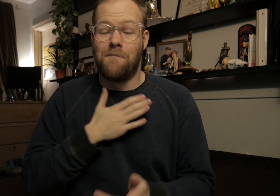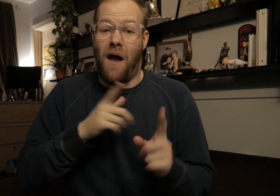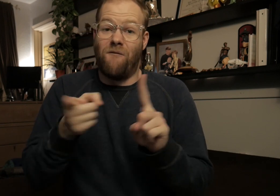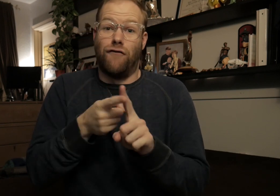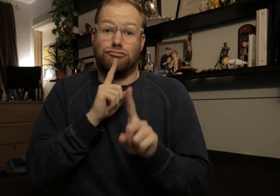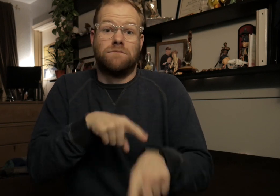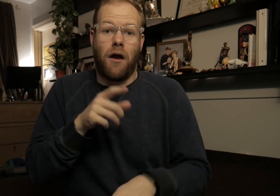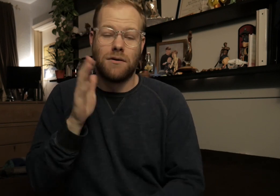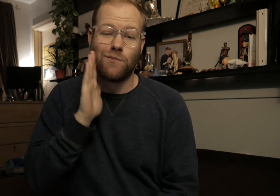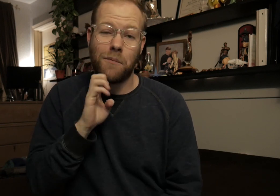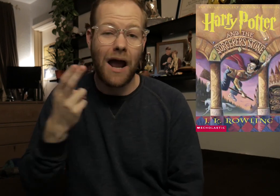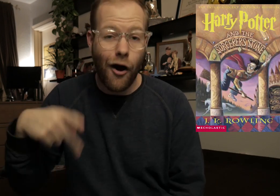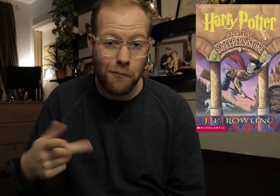My first response would be Harry Potter.